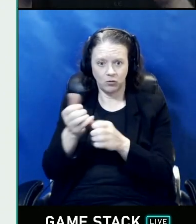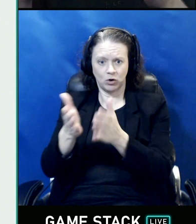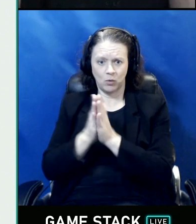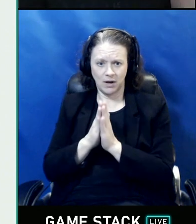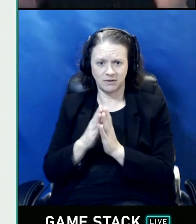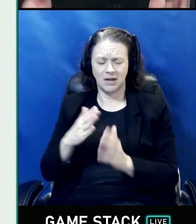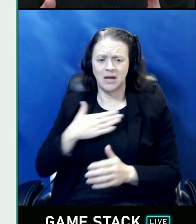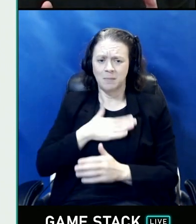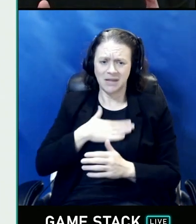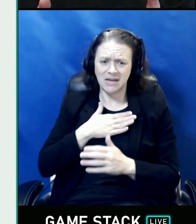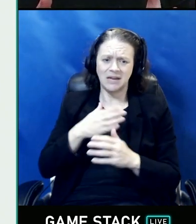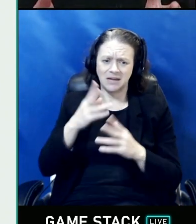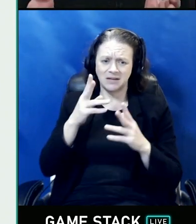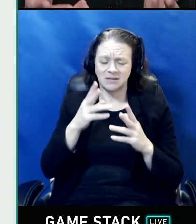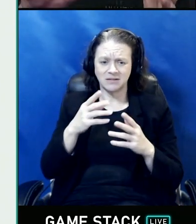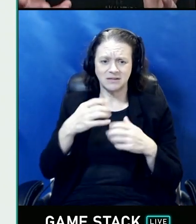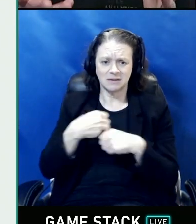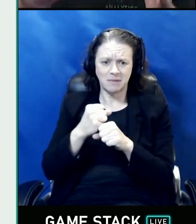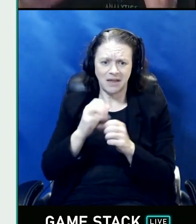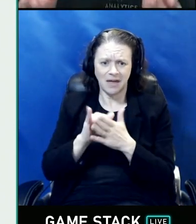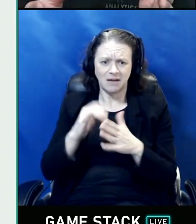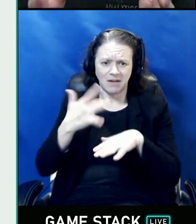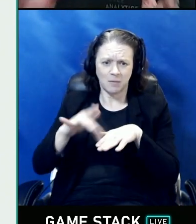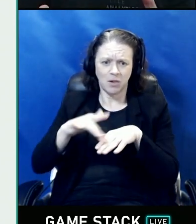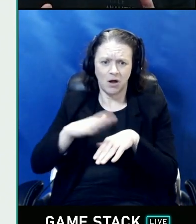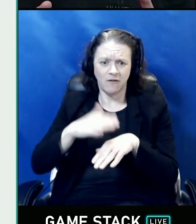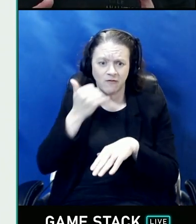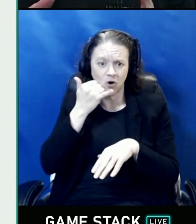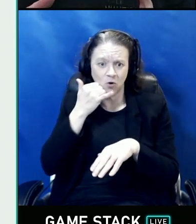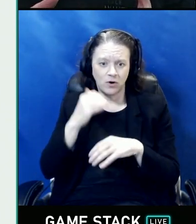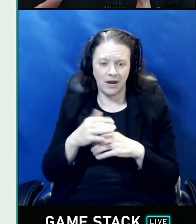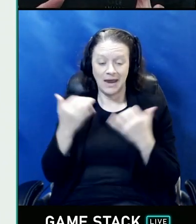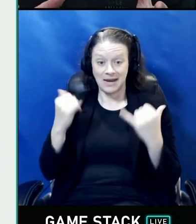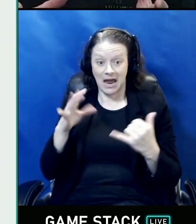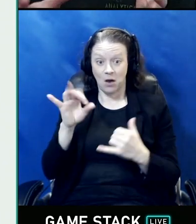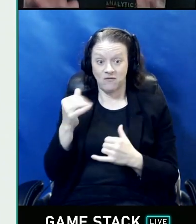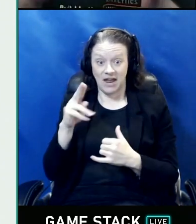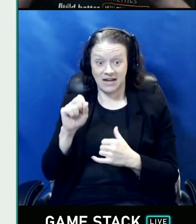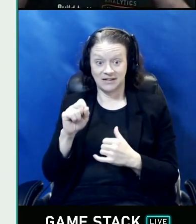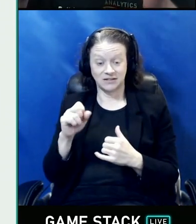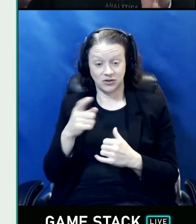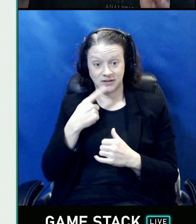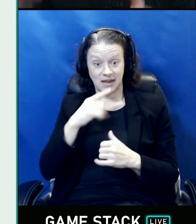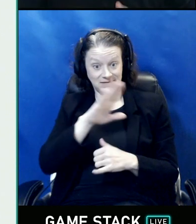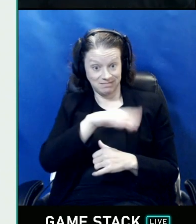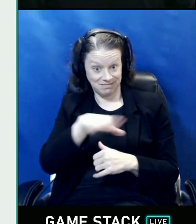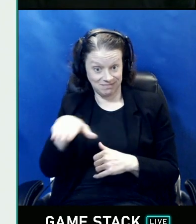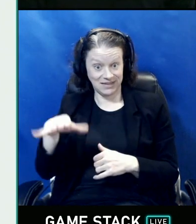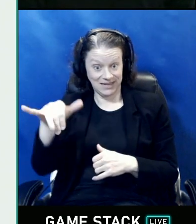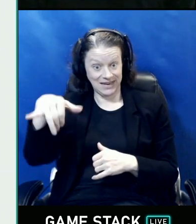please take it to phones, and now the fans themselves are saying: Yes, it is on the phone!